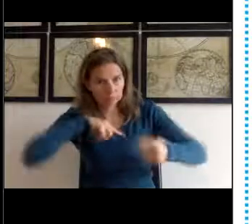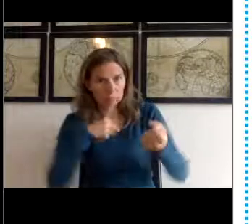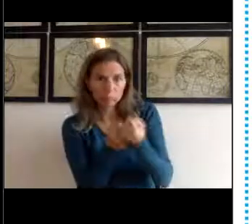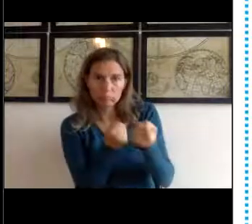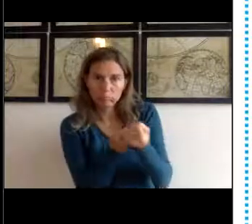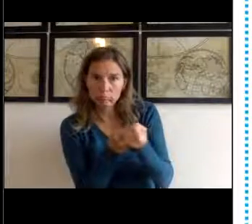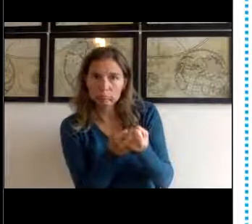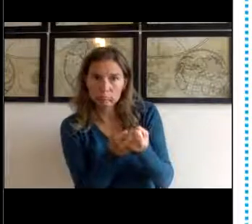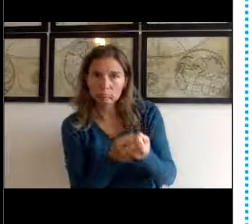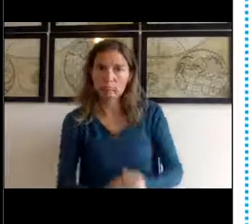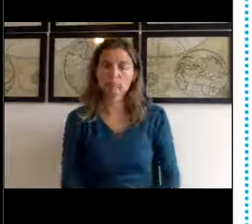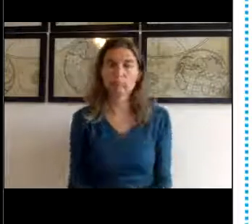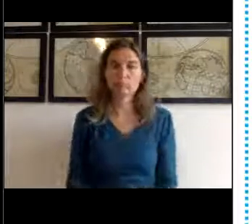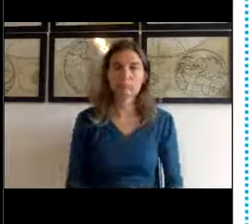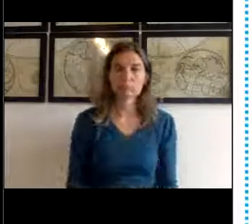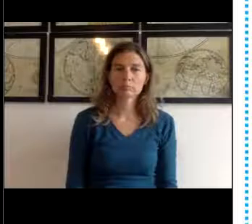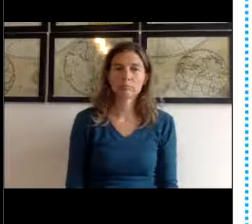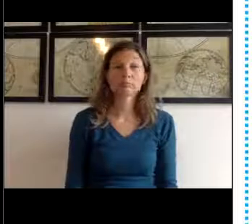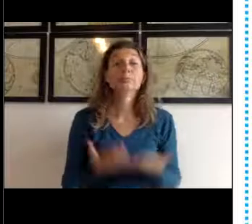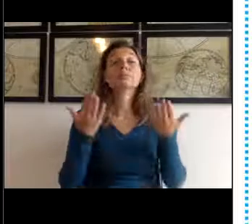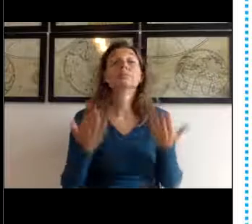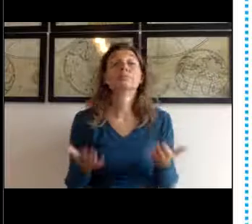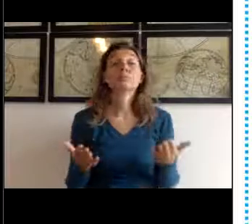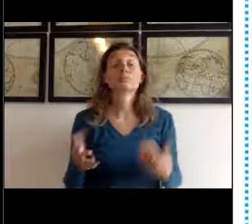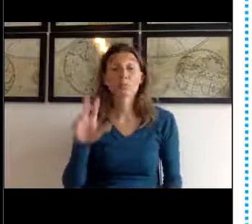We work with over 30 partners.